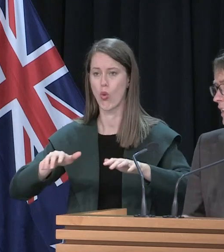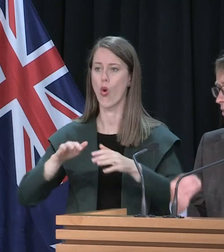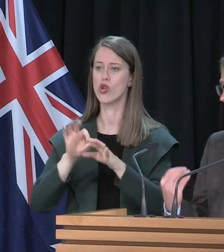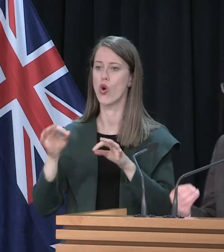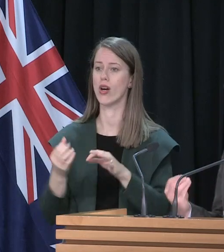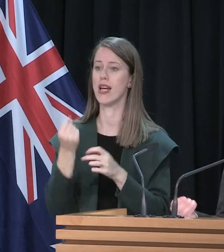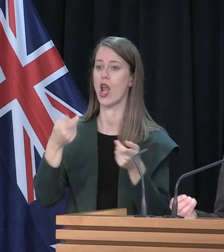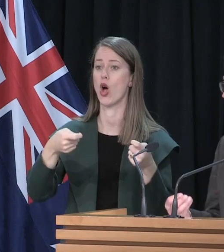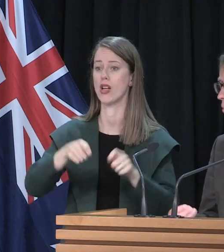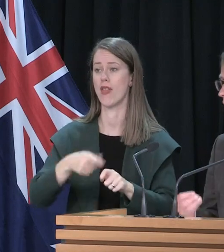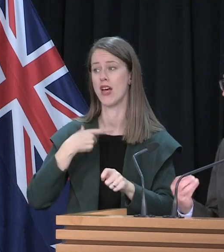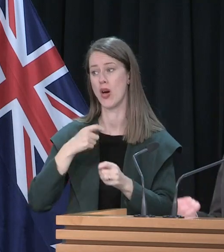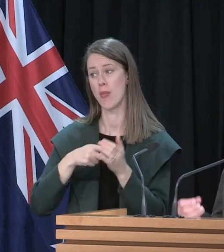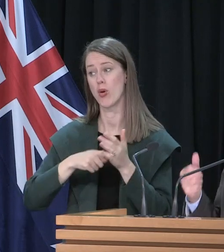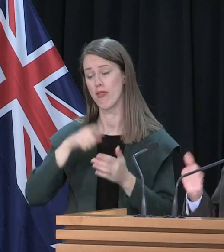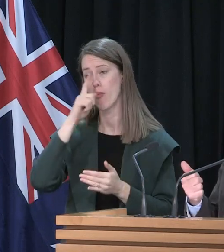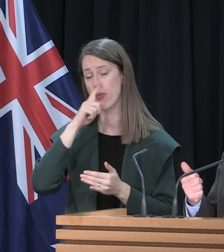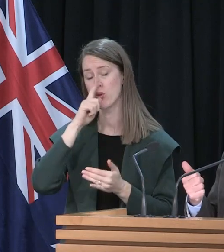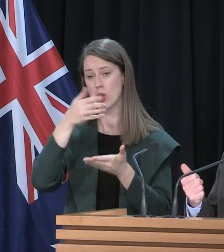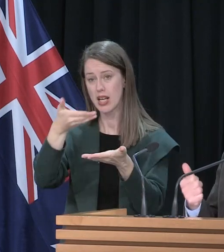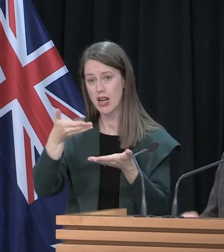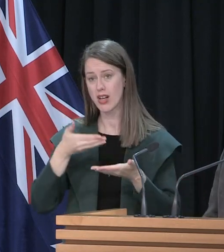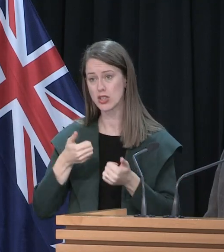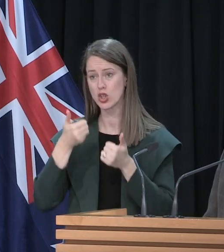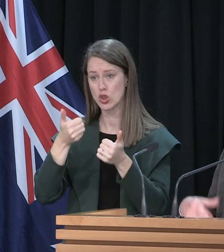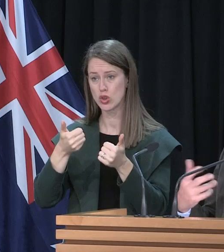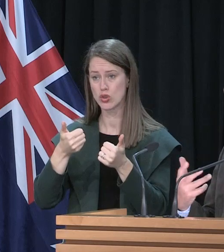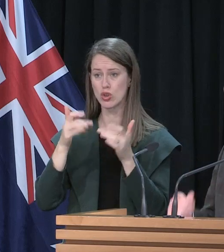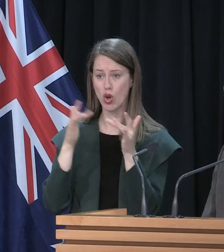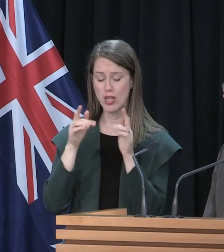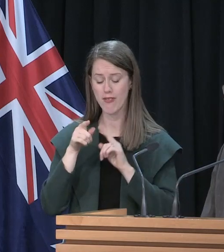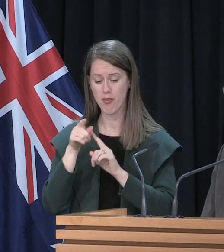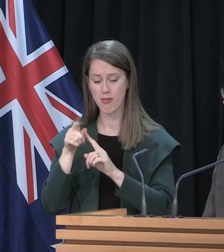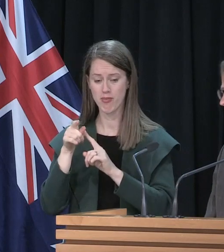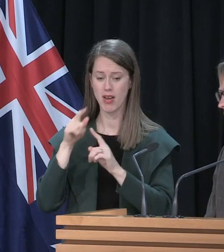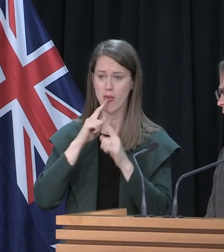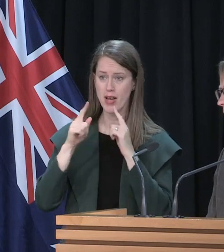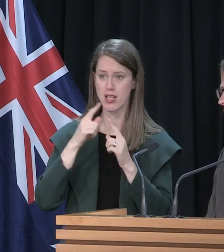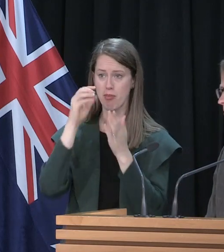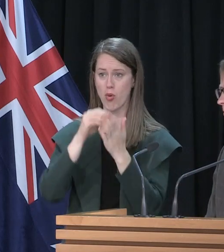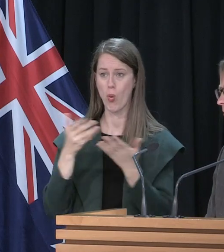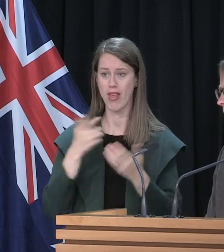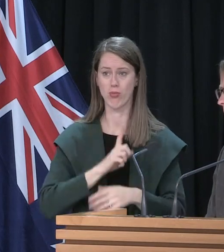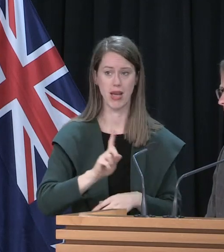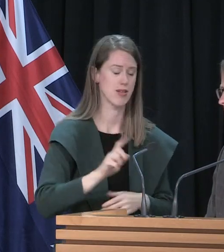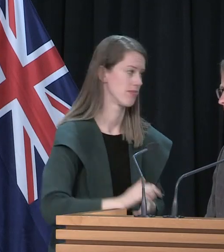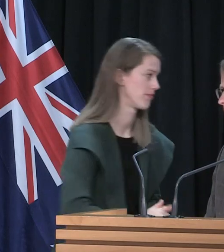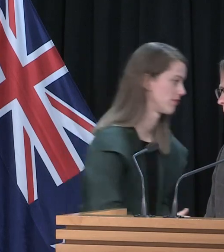contact-tracing, those are the absolute pillars of us even avoiding a regional lockdown and hence the importance of